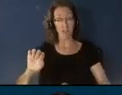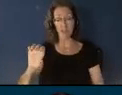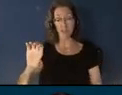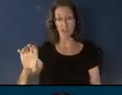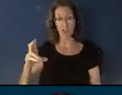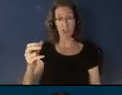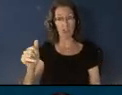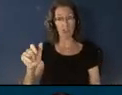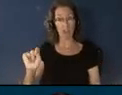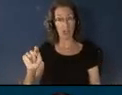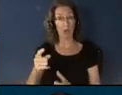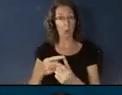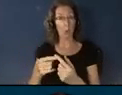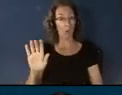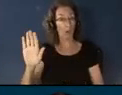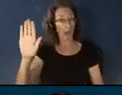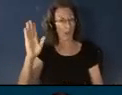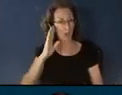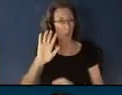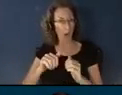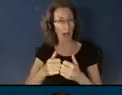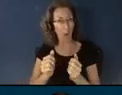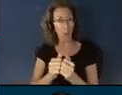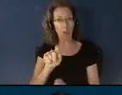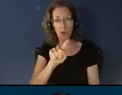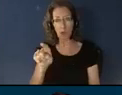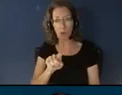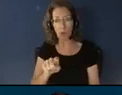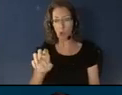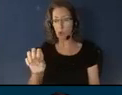raise your hand if you know how to use that the Zoom that I would appreciate it so we will have